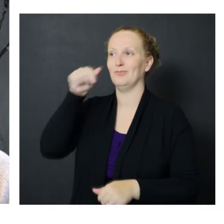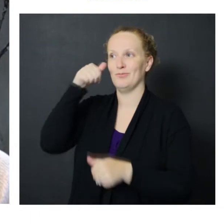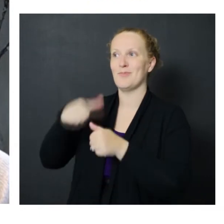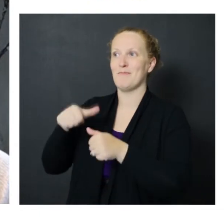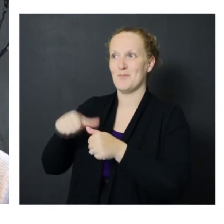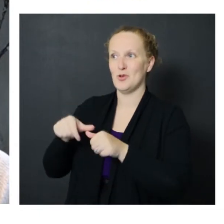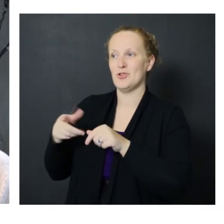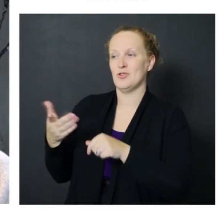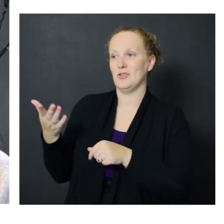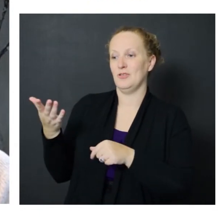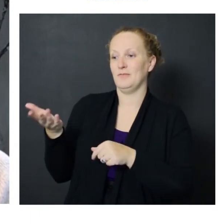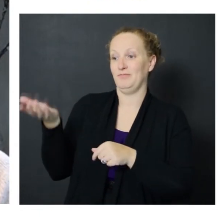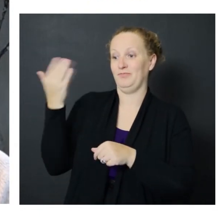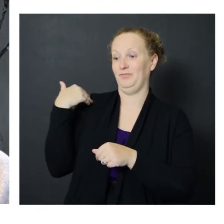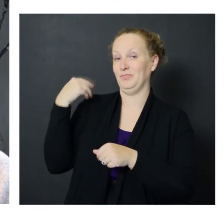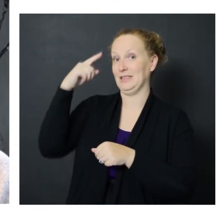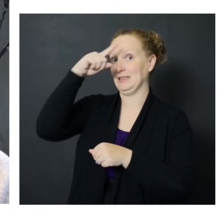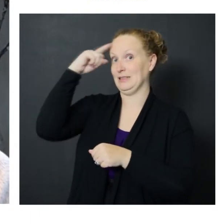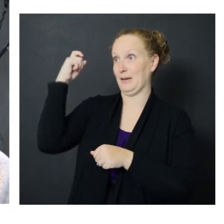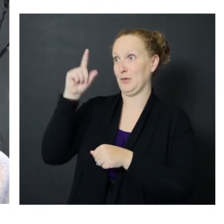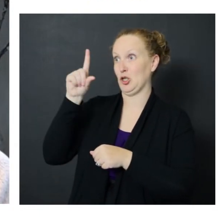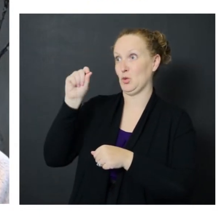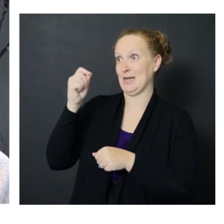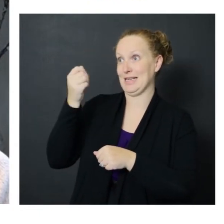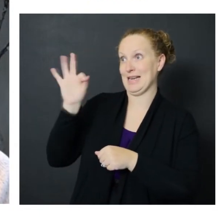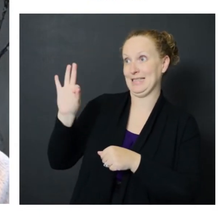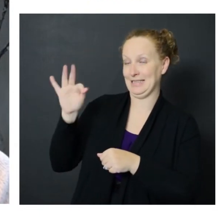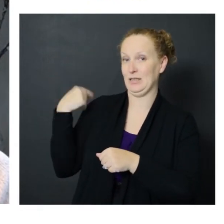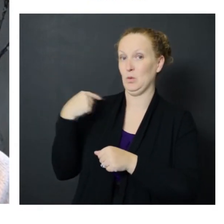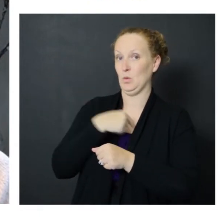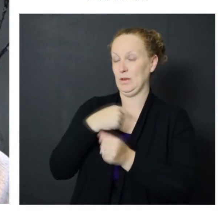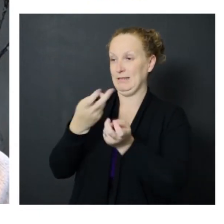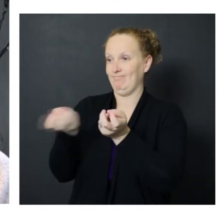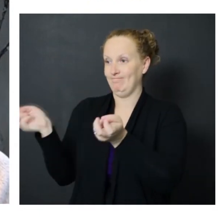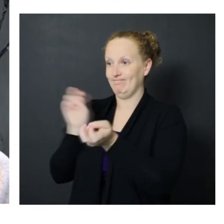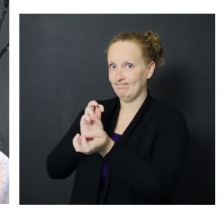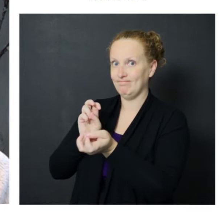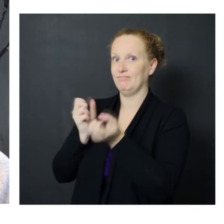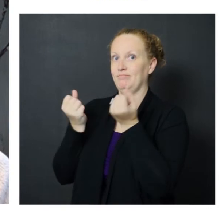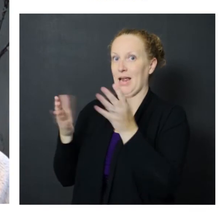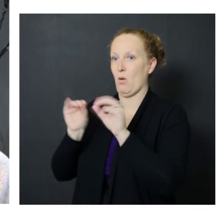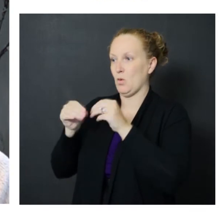our roundtable's during the summit held in 2019, and that was kind of the conclusion that no